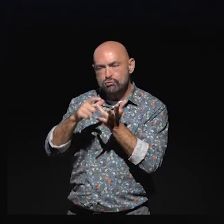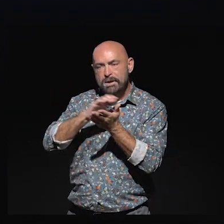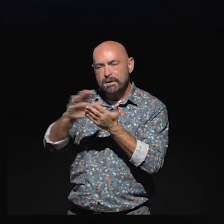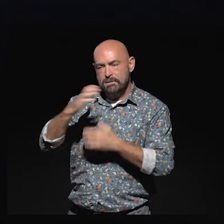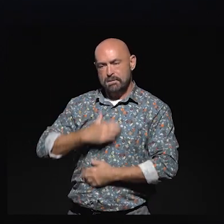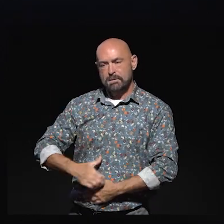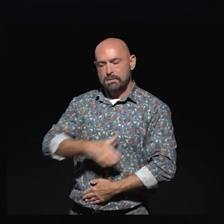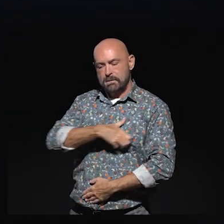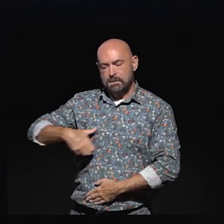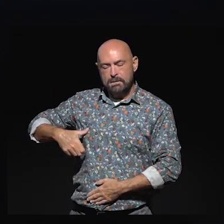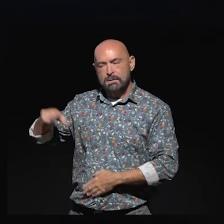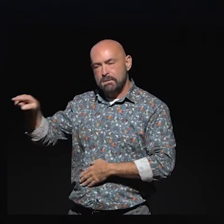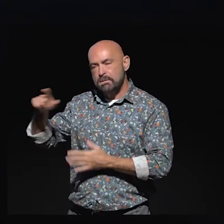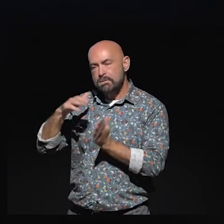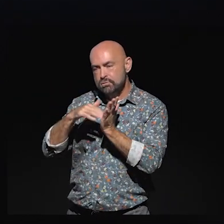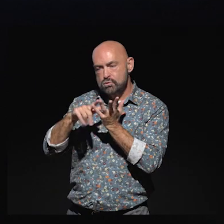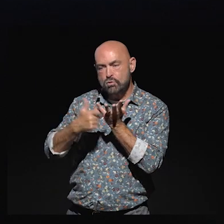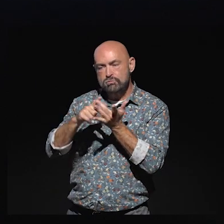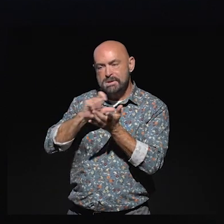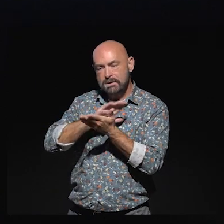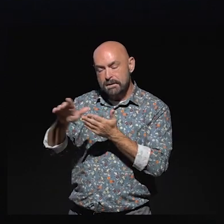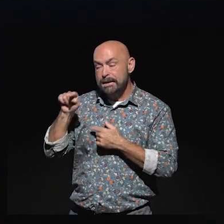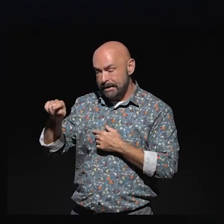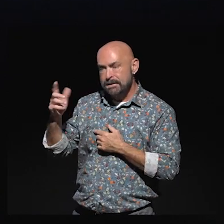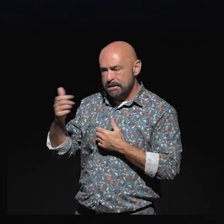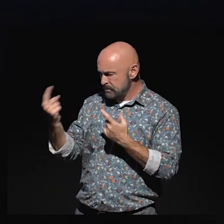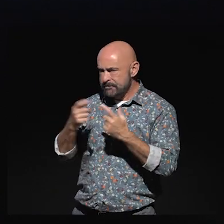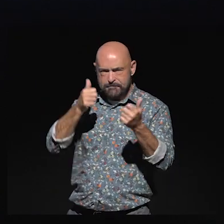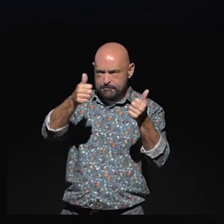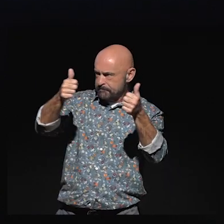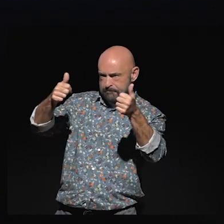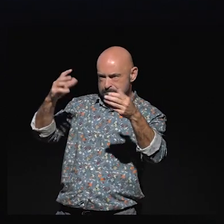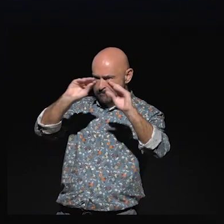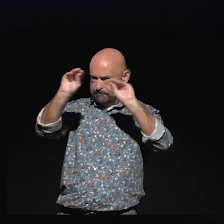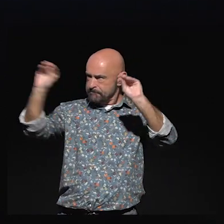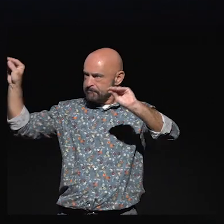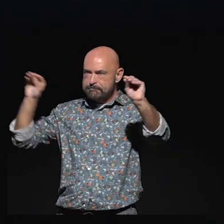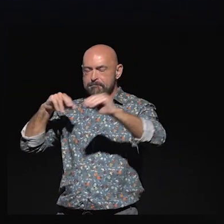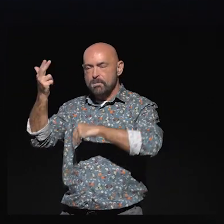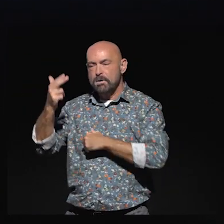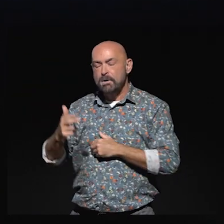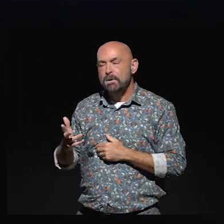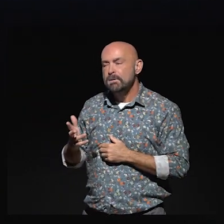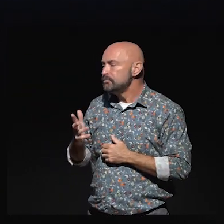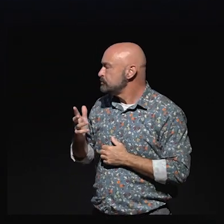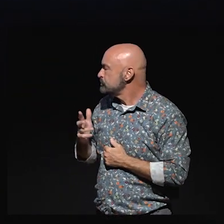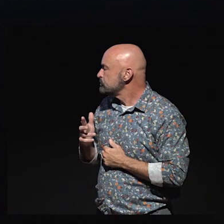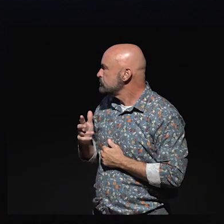And, in Zurich, he himself hangs the show. This is a great moment. Much to his consternation,